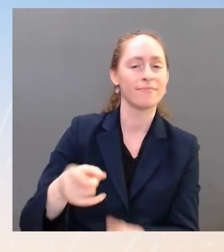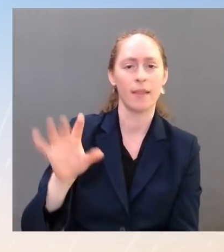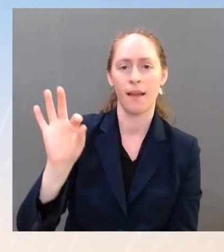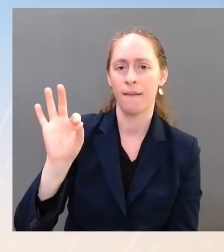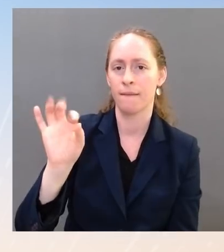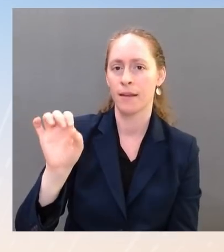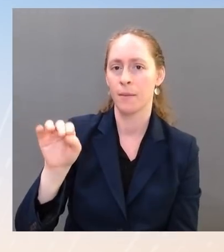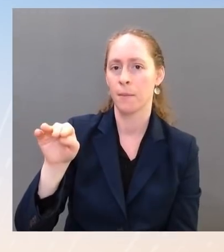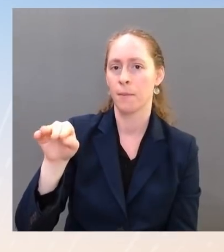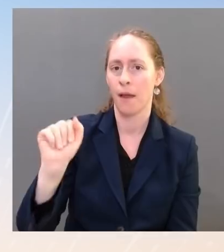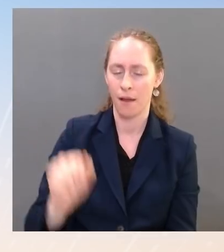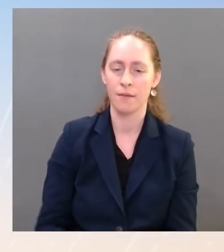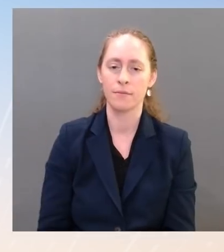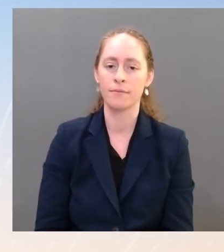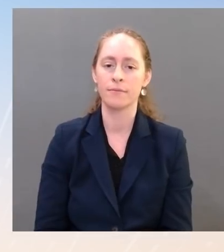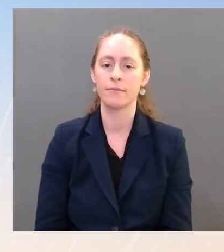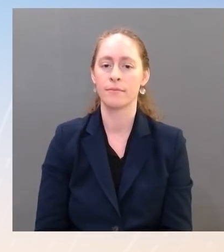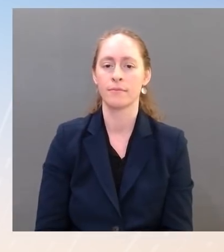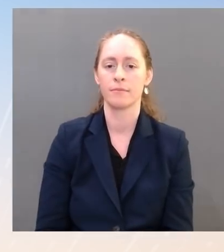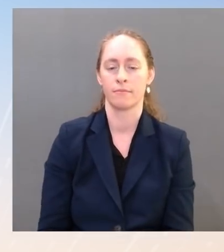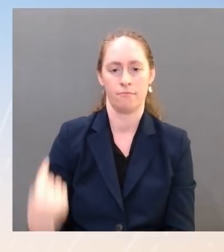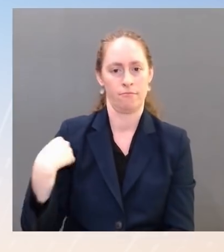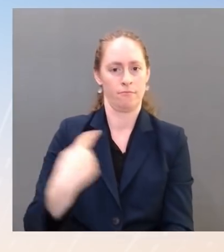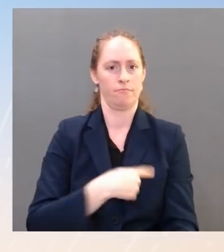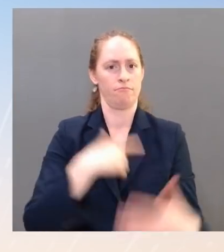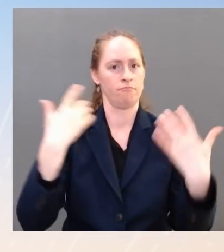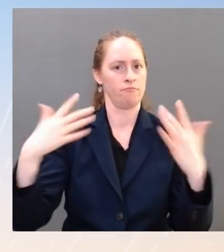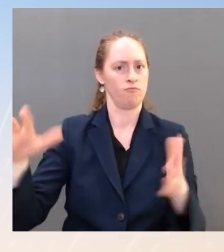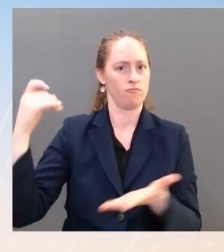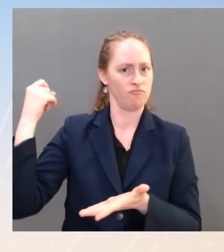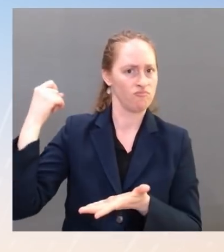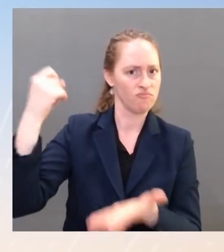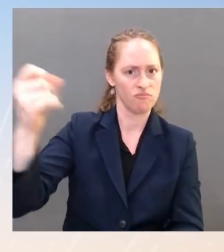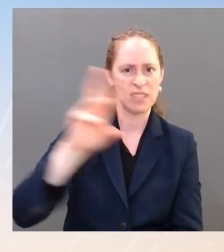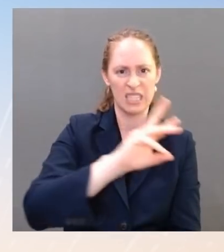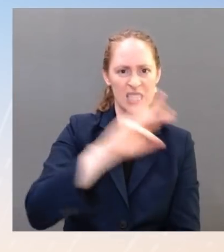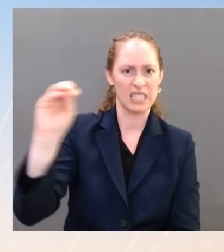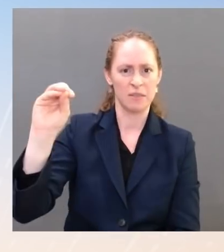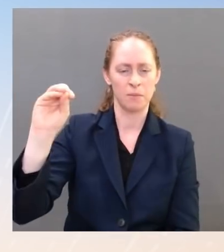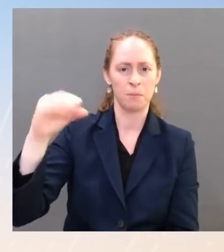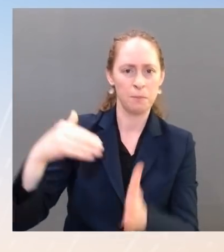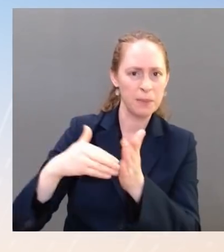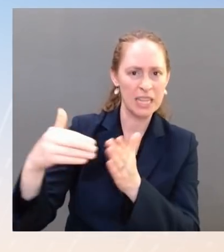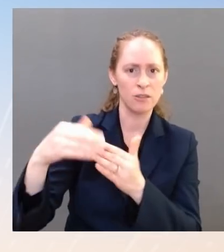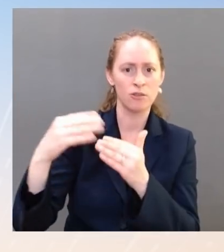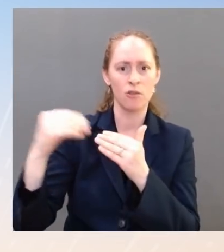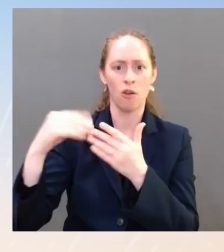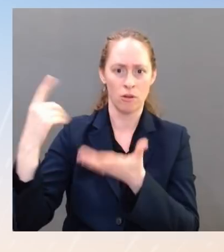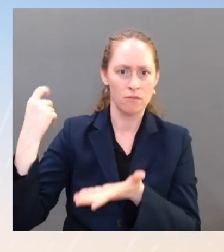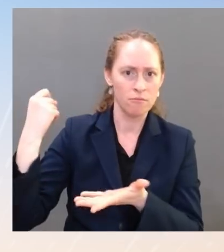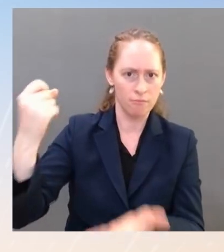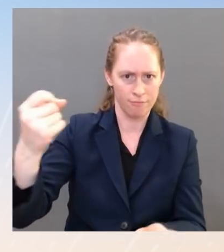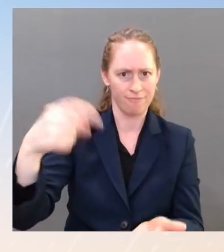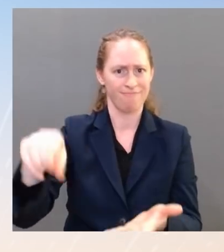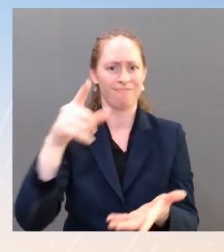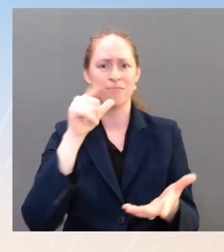to victims of Hurricane Ida so that they can retrofit, elevate or, if needed, relocate their homes.